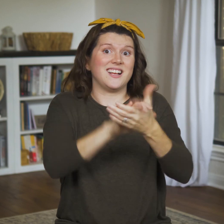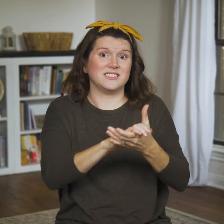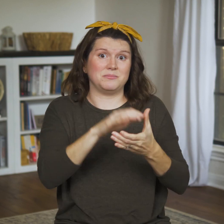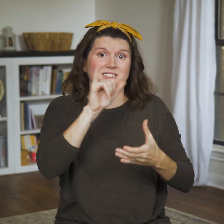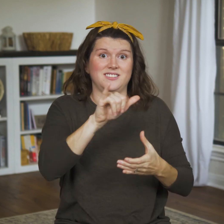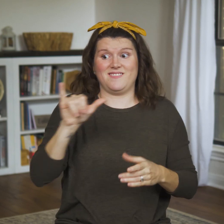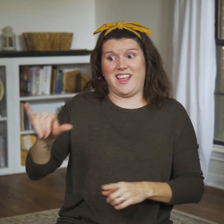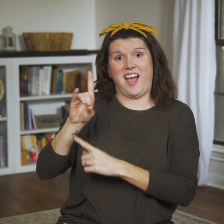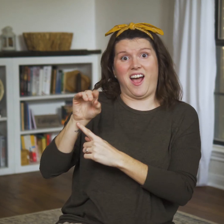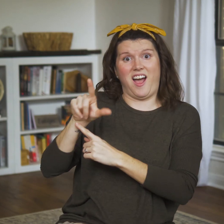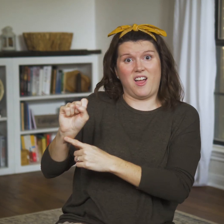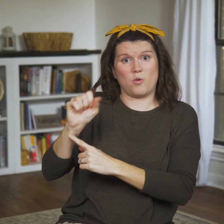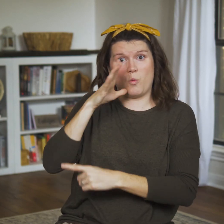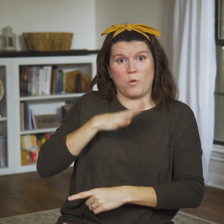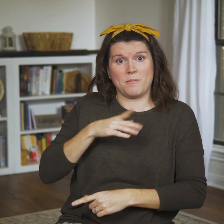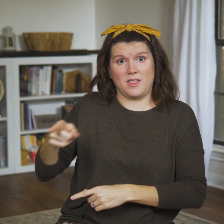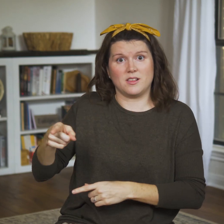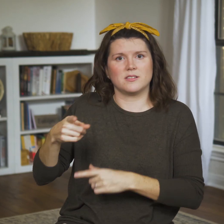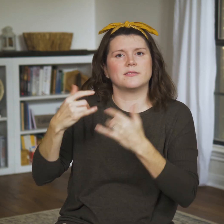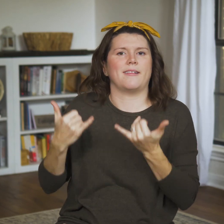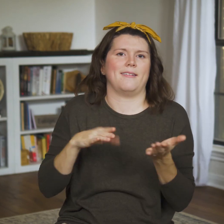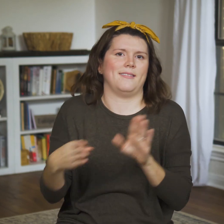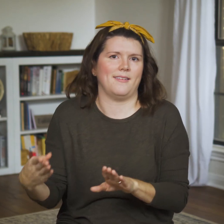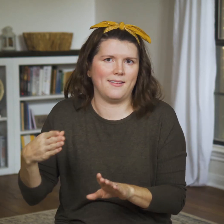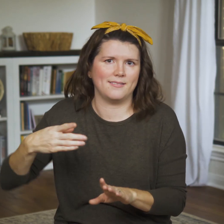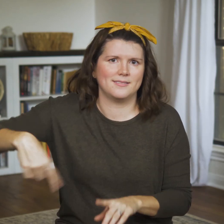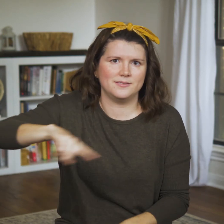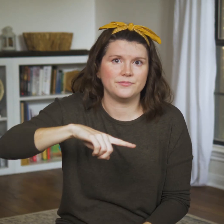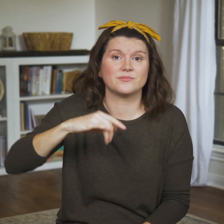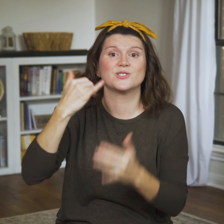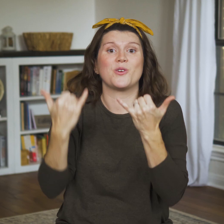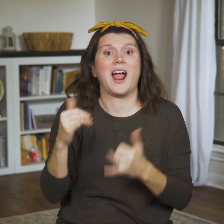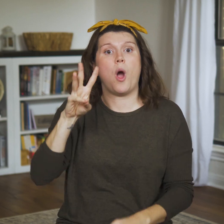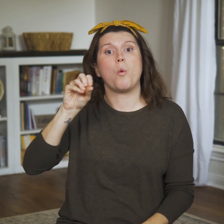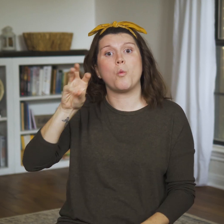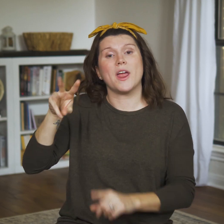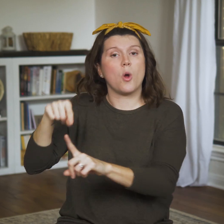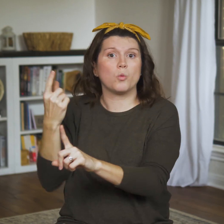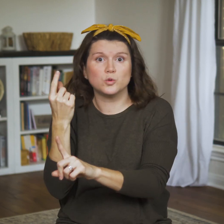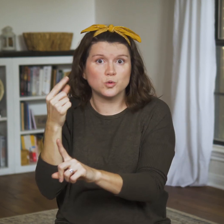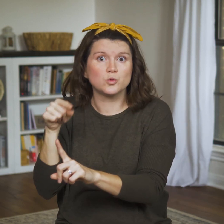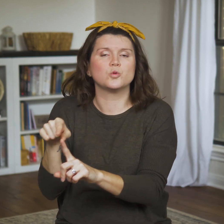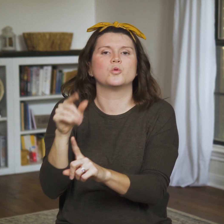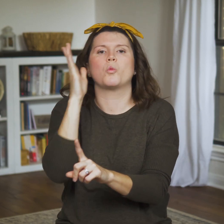And even if they aren’t the same women, this is still trouble waiting to happen.